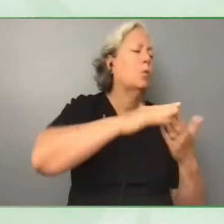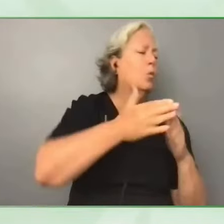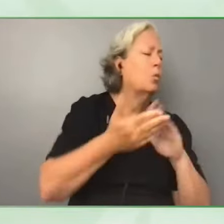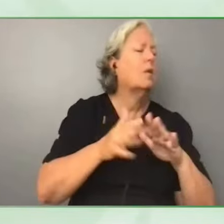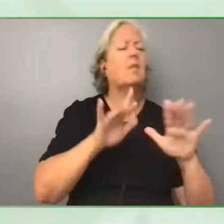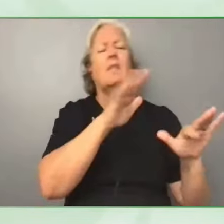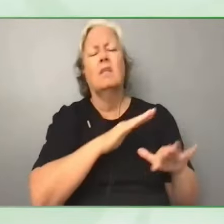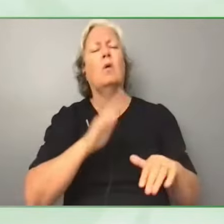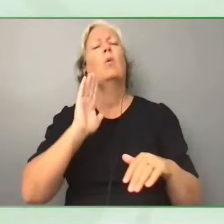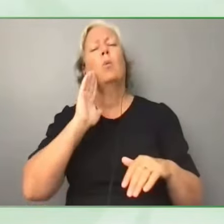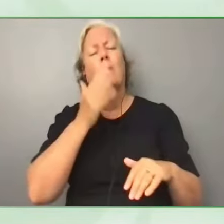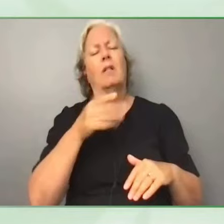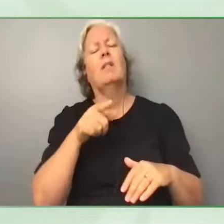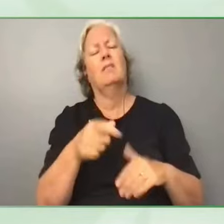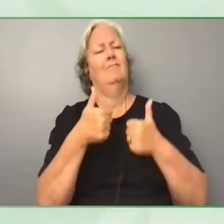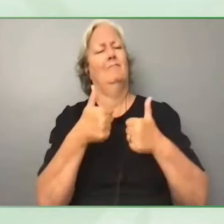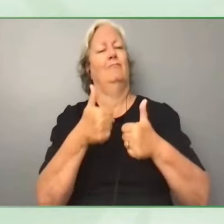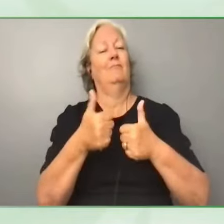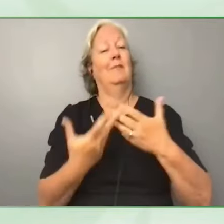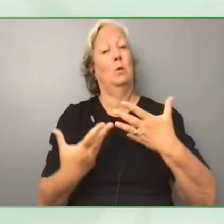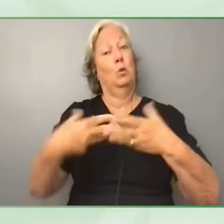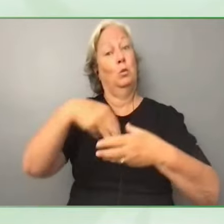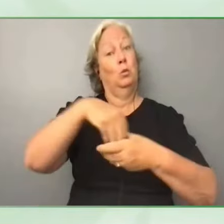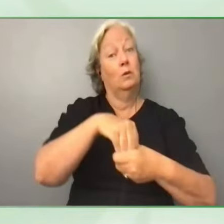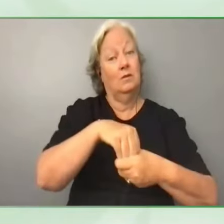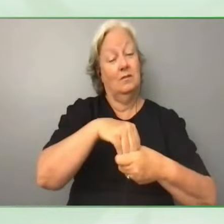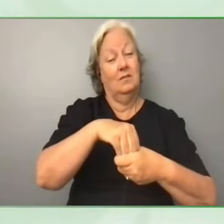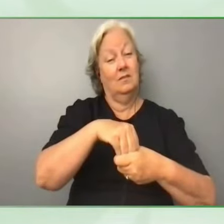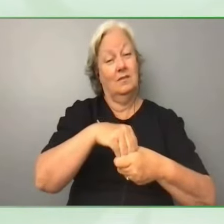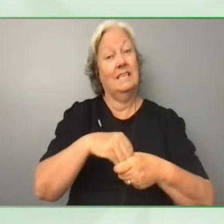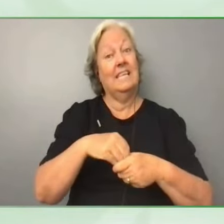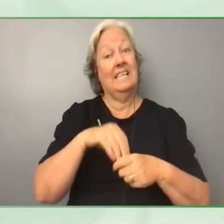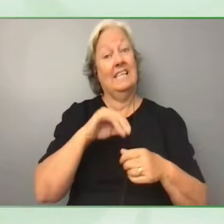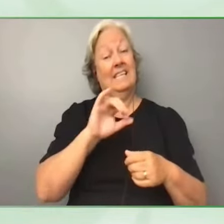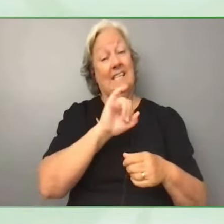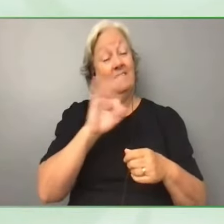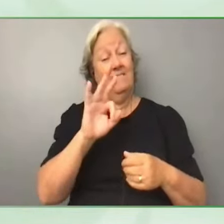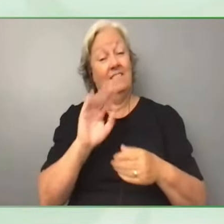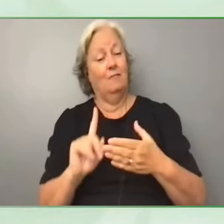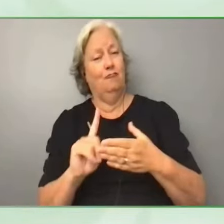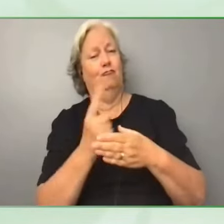And if we will invest in the education, that will be our future.